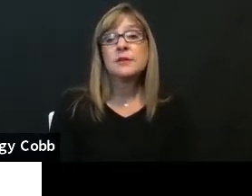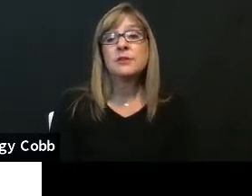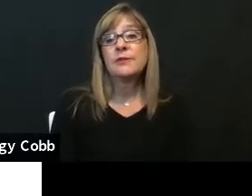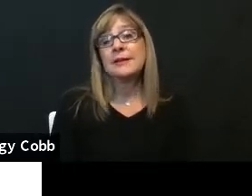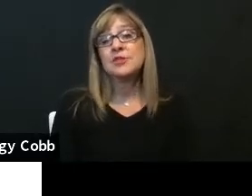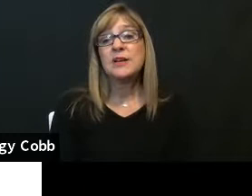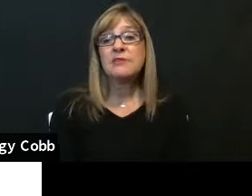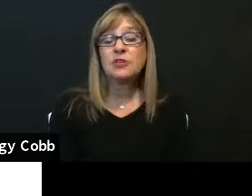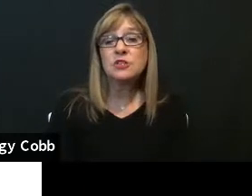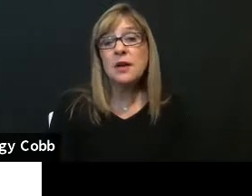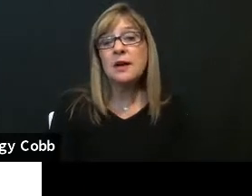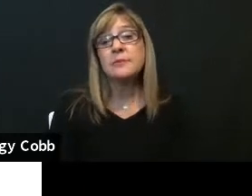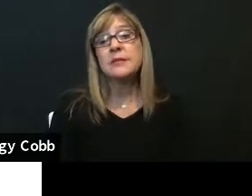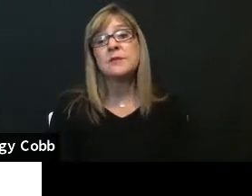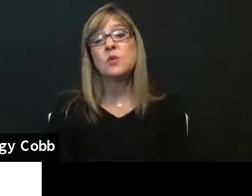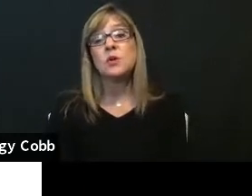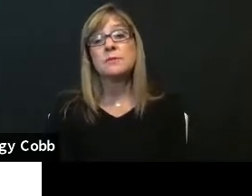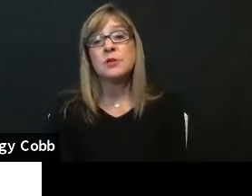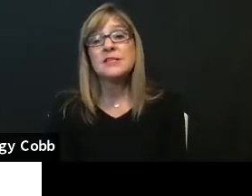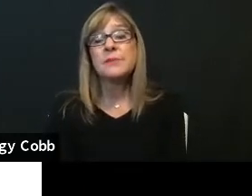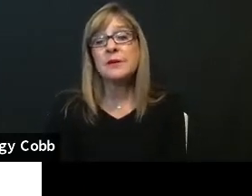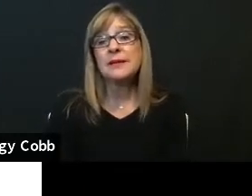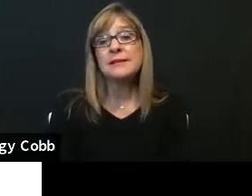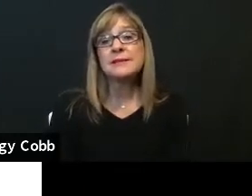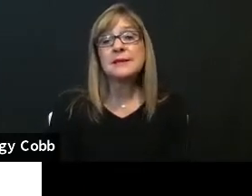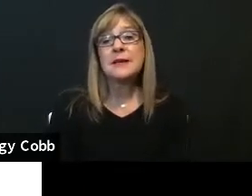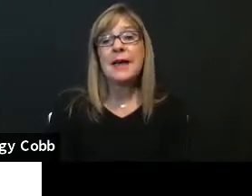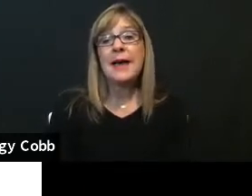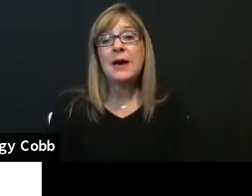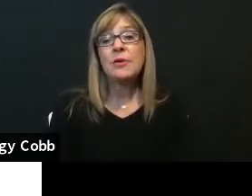So if I need training for a job, need more experience,